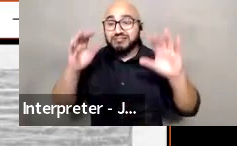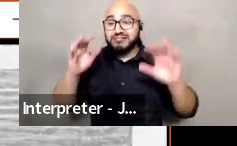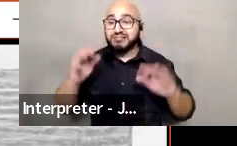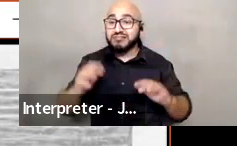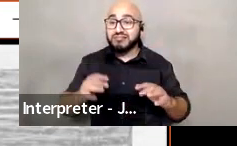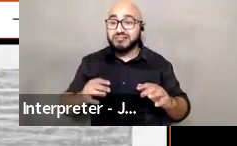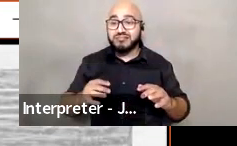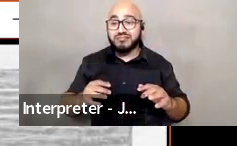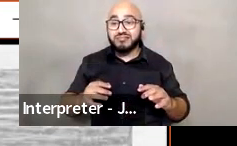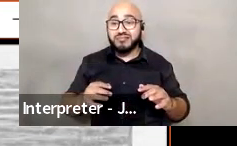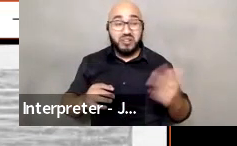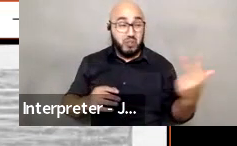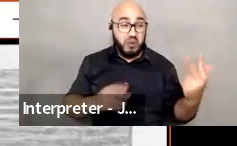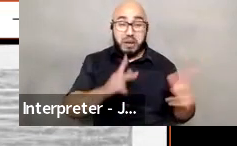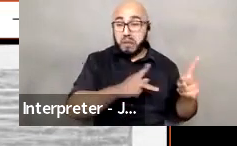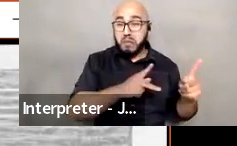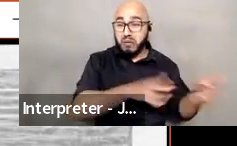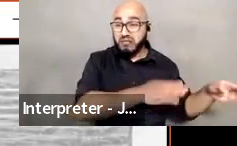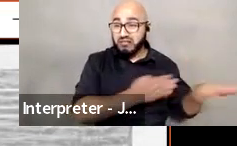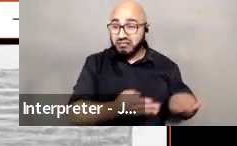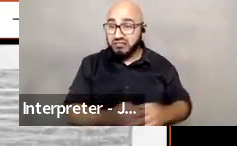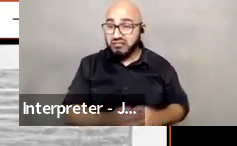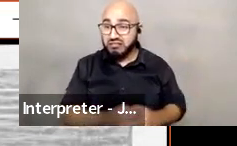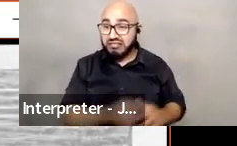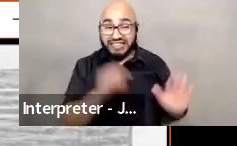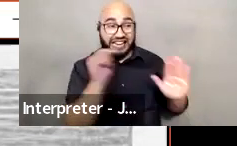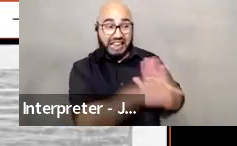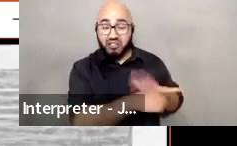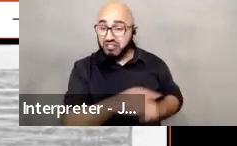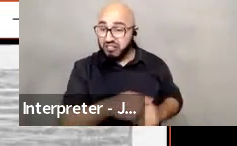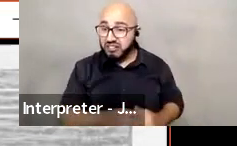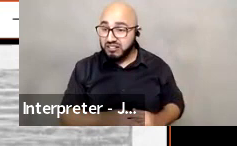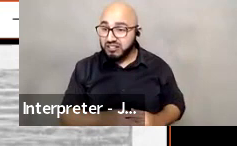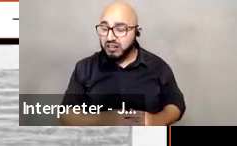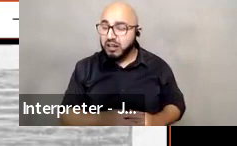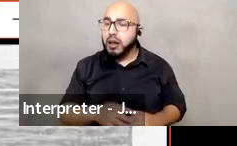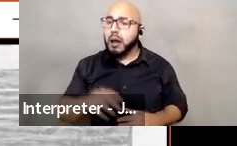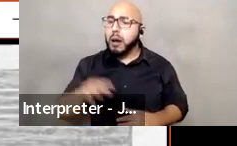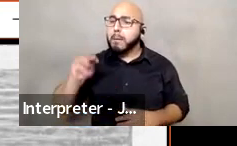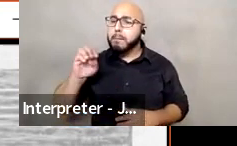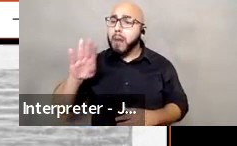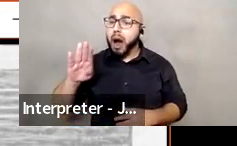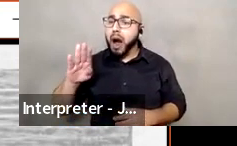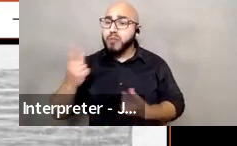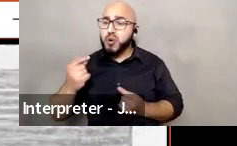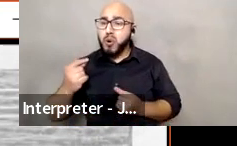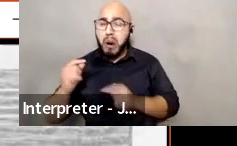But once the mob. Outside the courthouse set fire to the courthouse, it was.